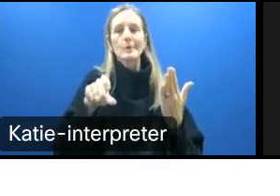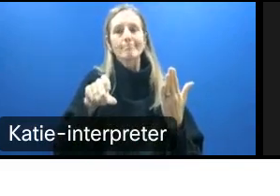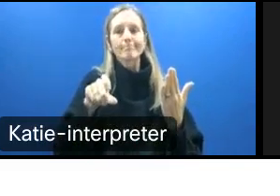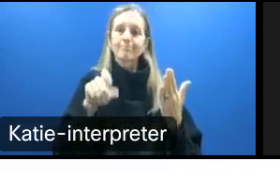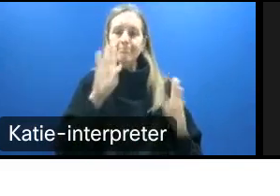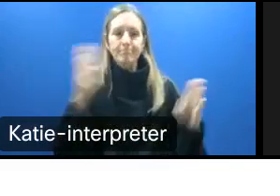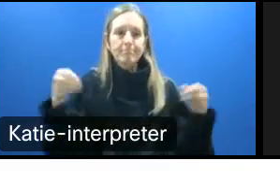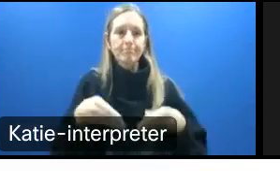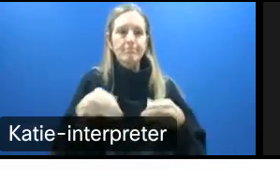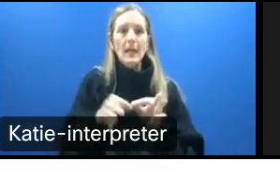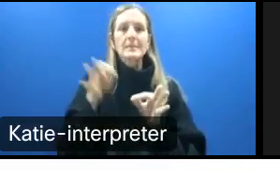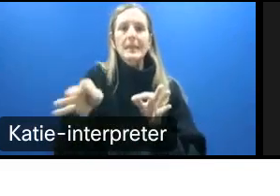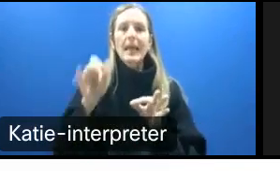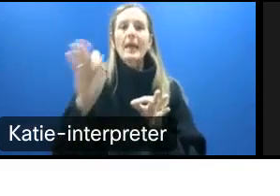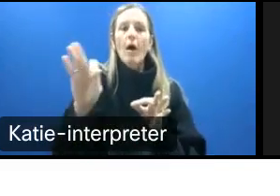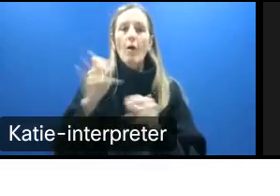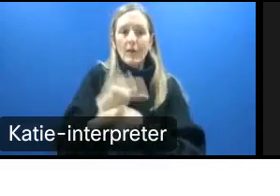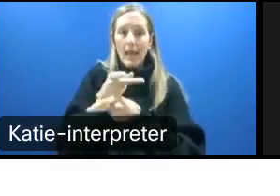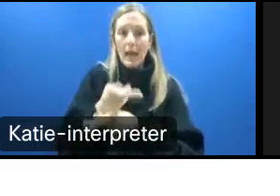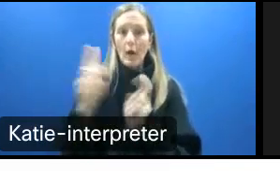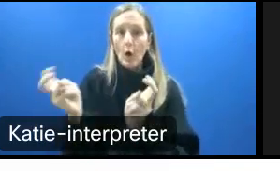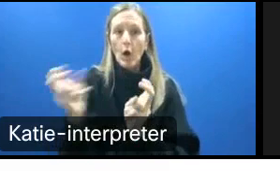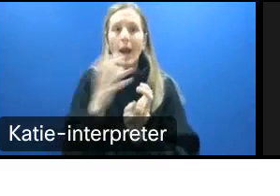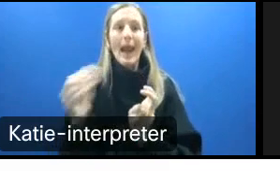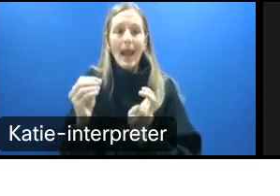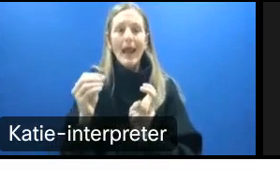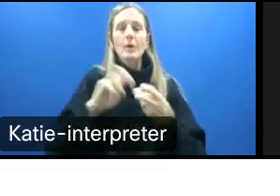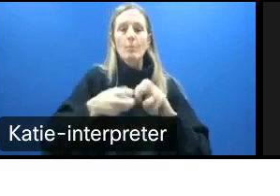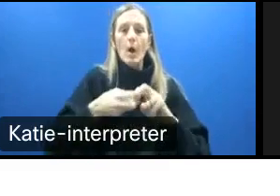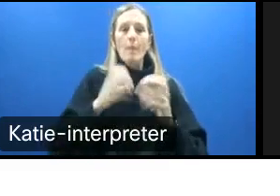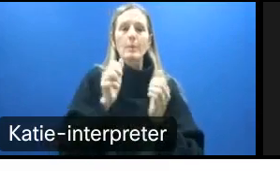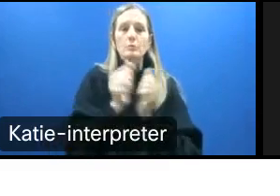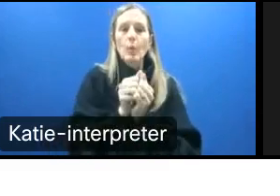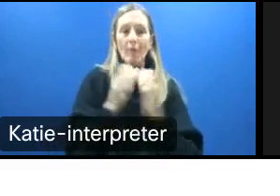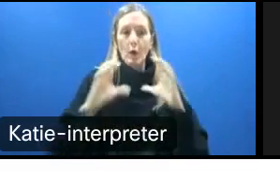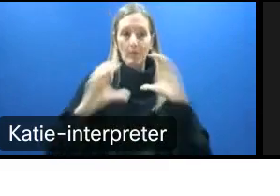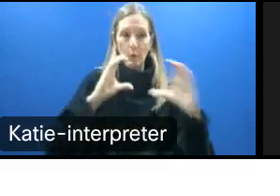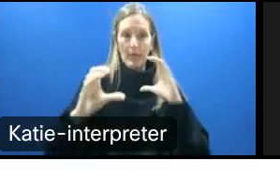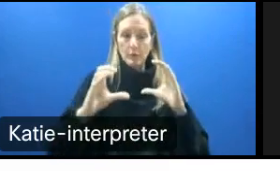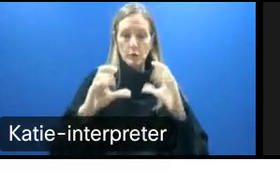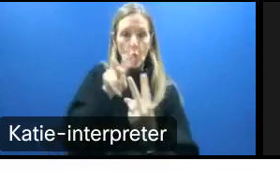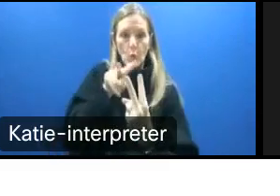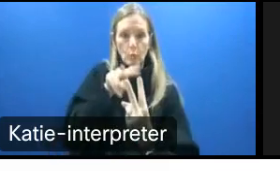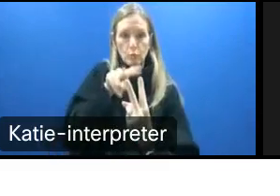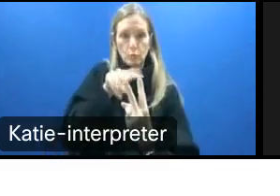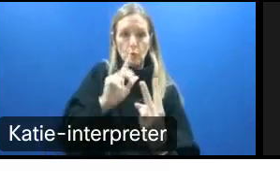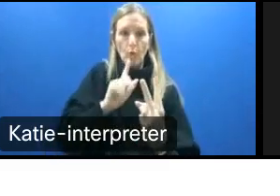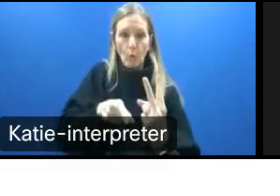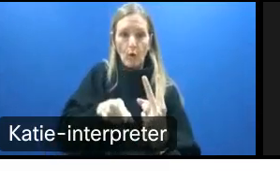As well, as some of the issues around communication, those were the 2 standout areas where there were opportunities to improve.